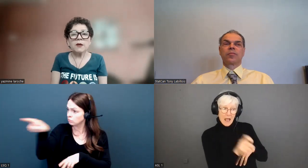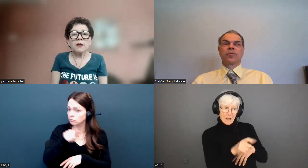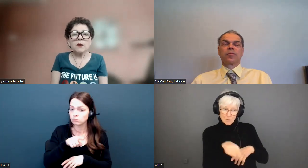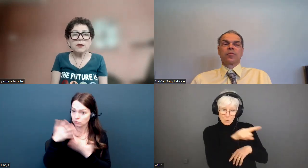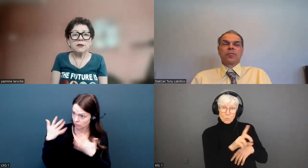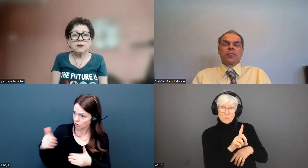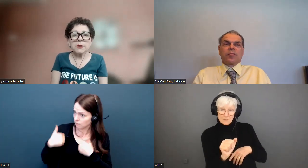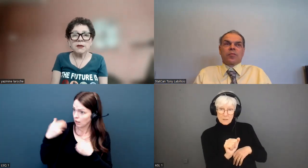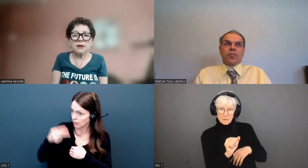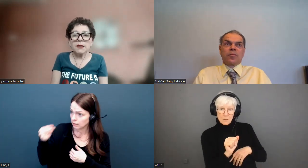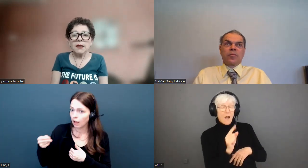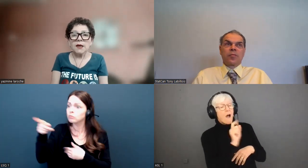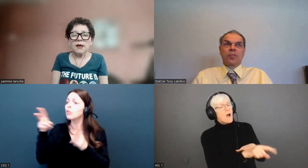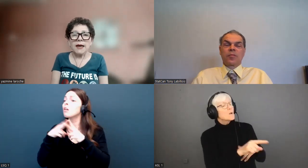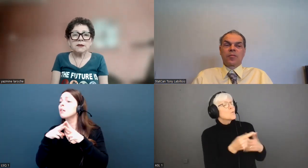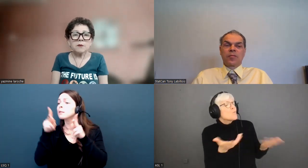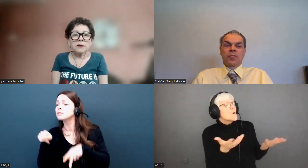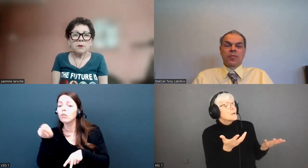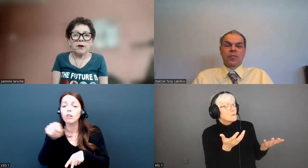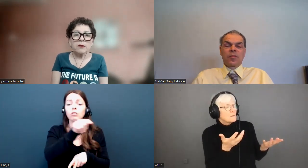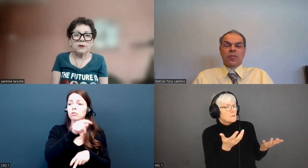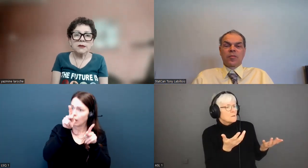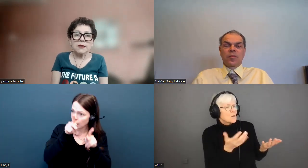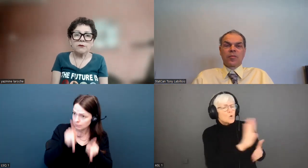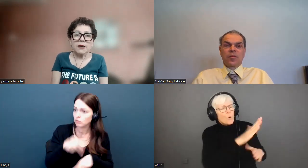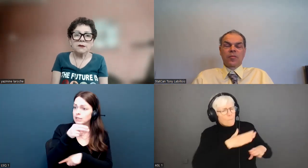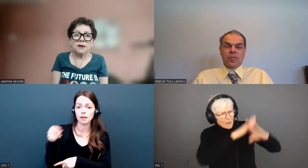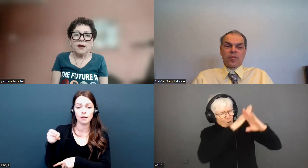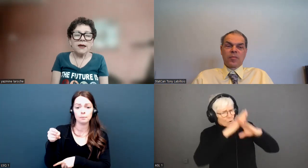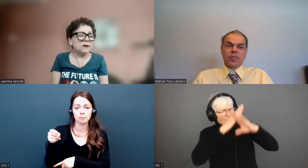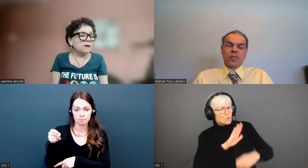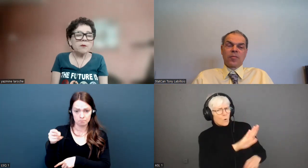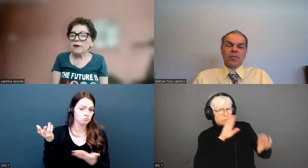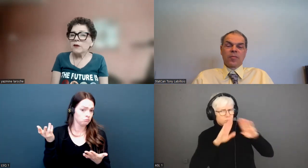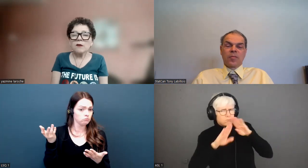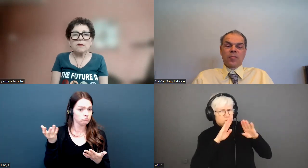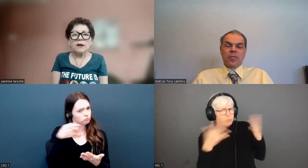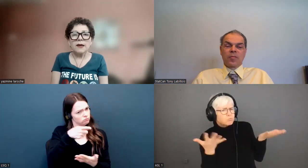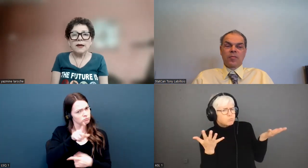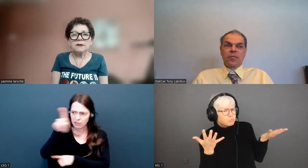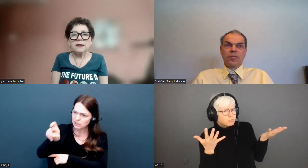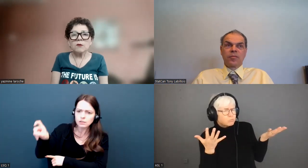with a disability ask them about the barriers that they face and look above you and see